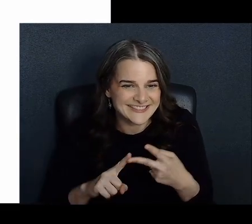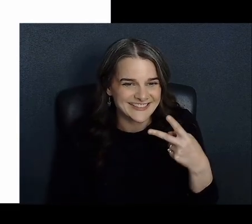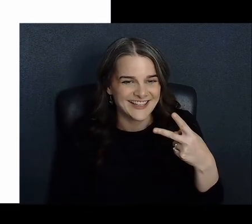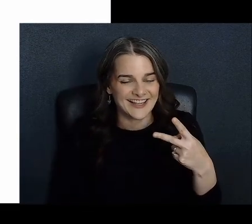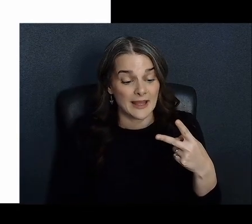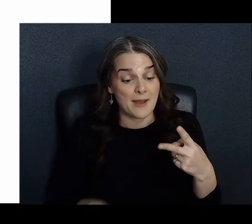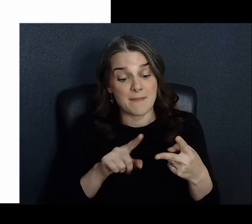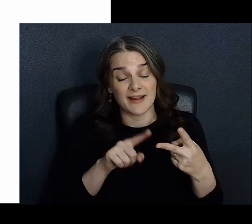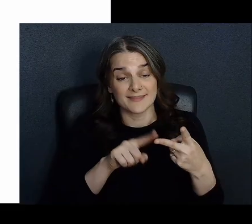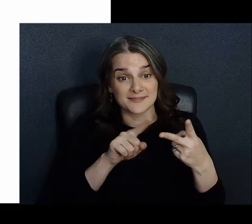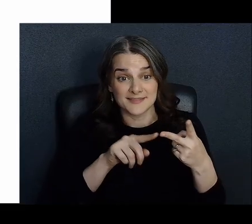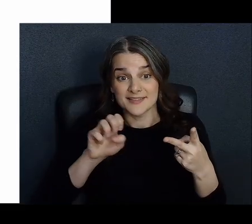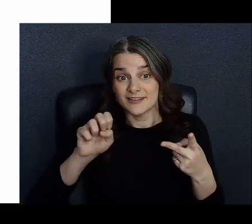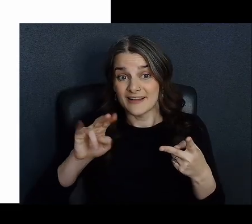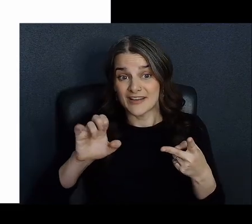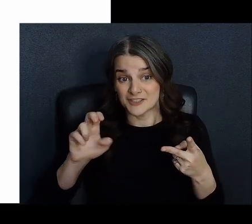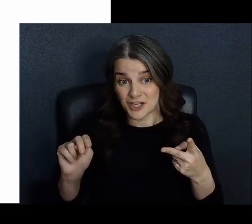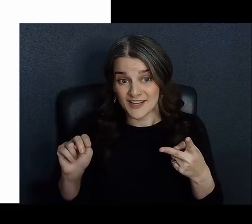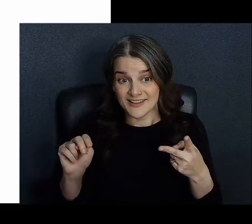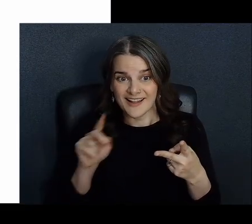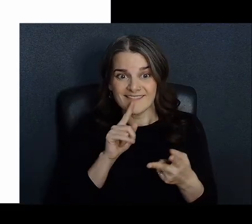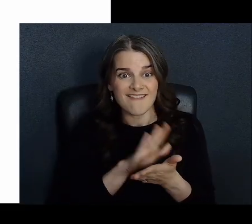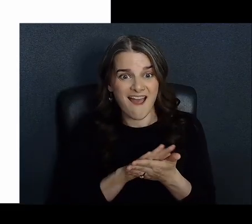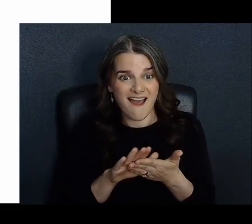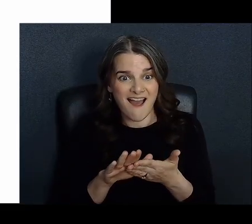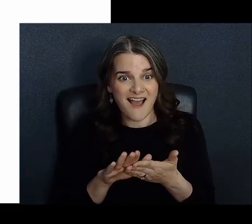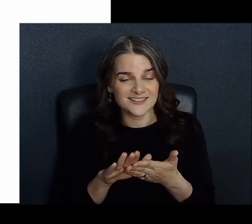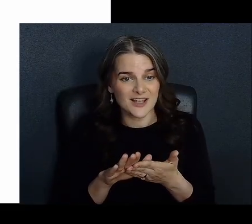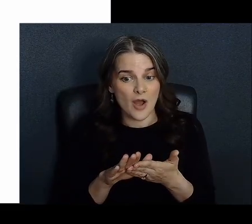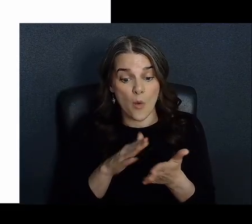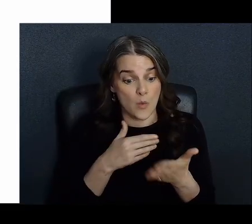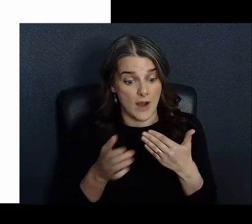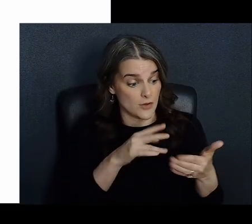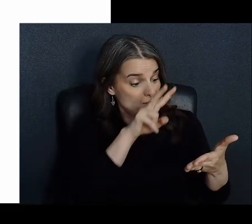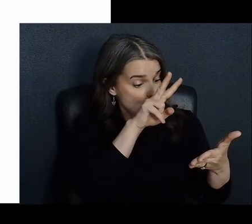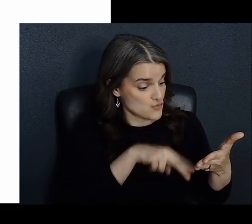is that you can also export what you've read into another app.